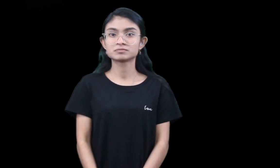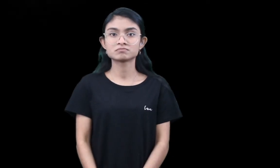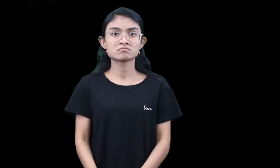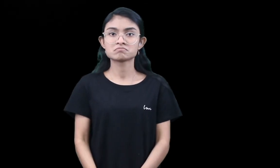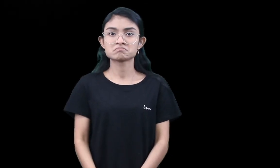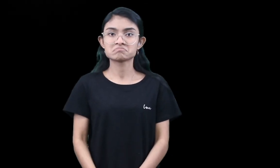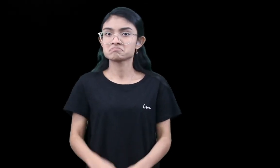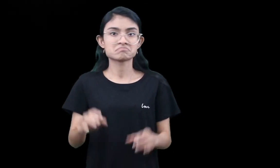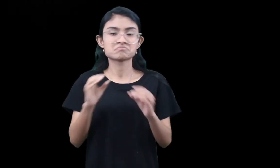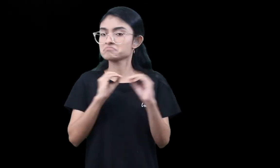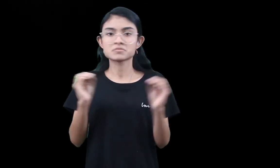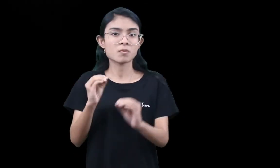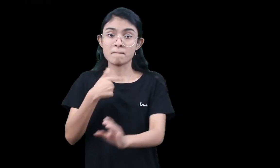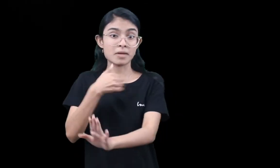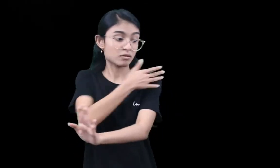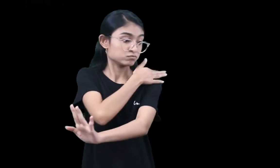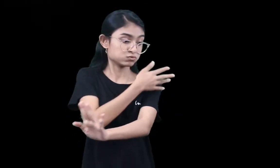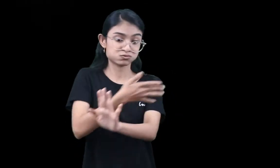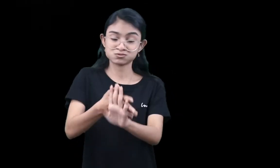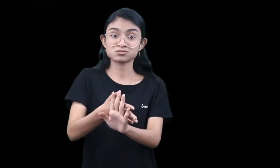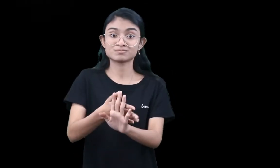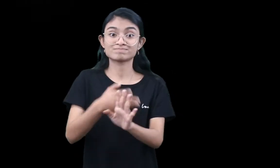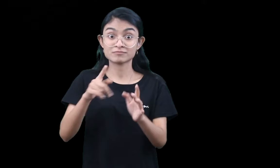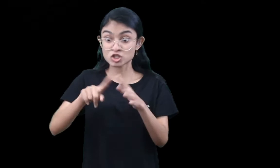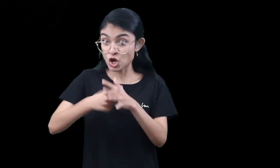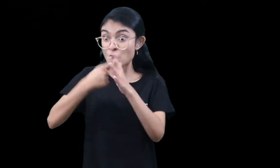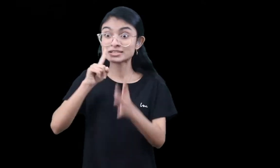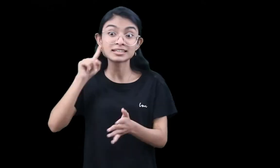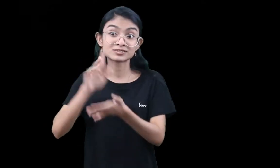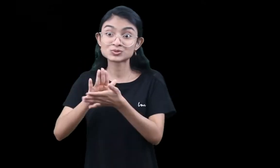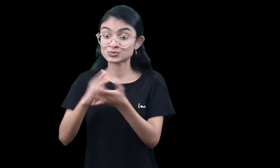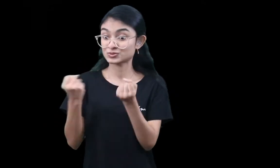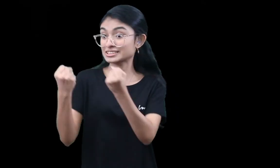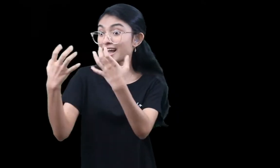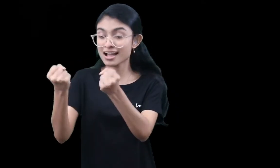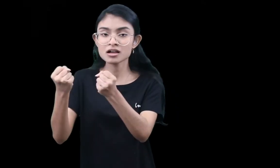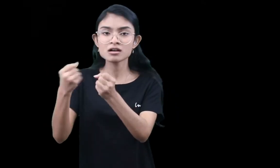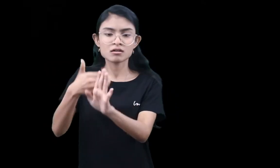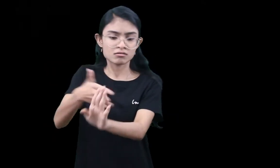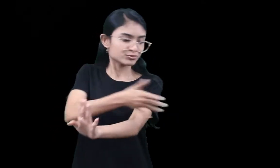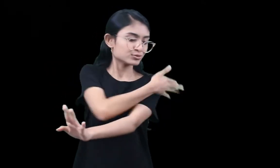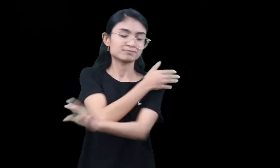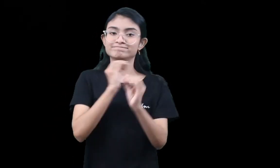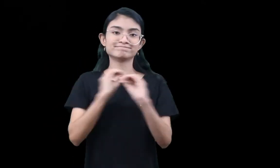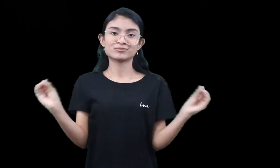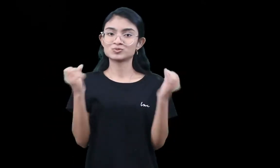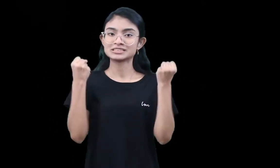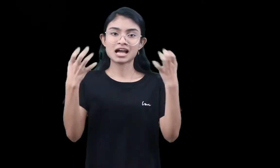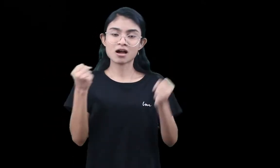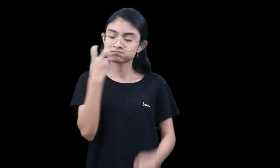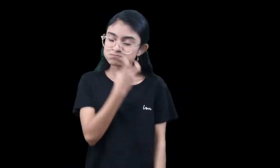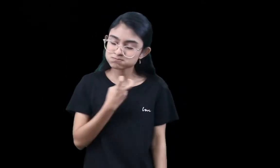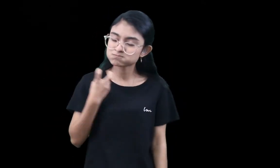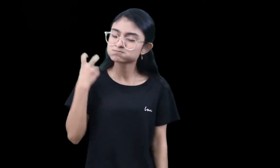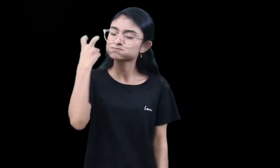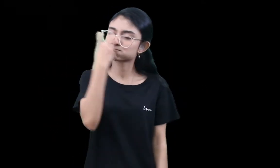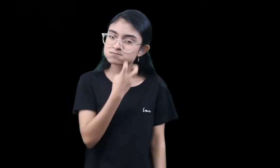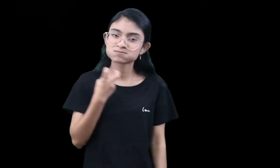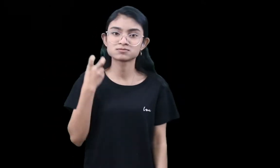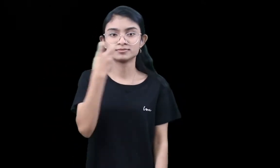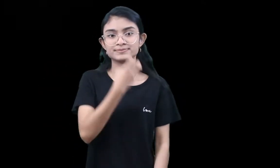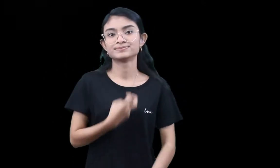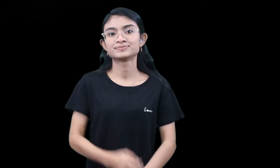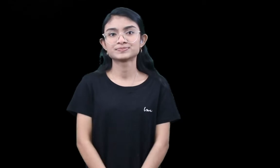All those years I never signed. I was forced to learn speech reading and to speak.